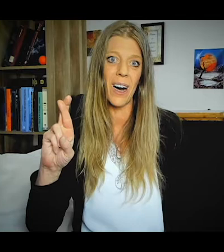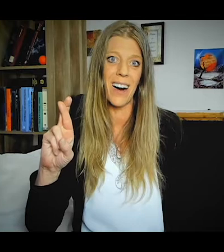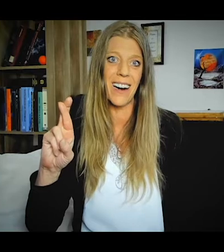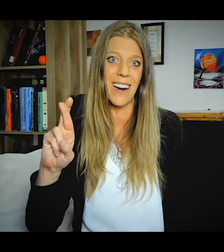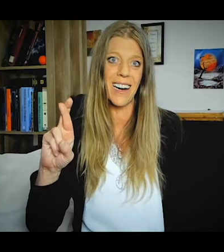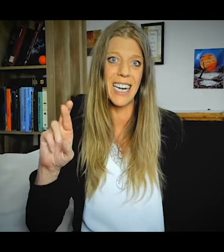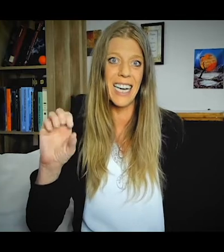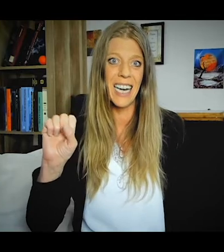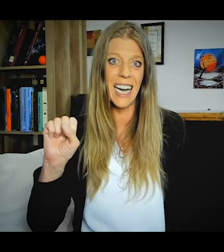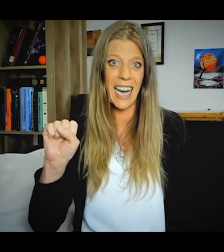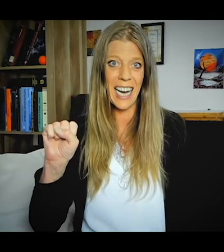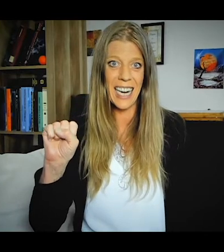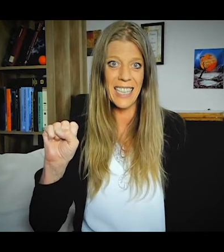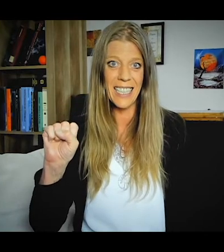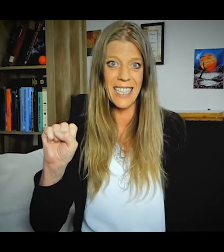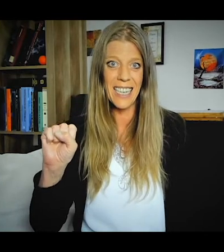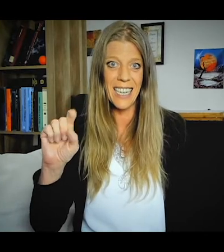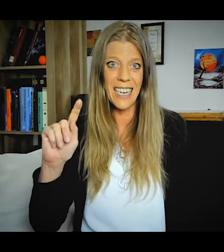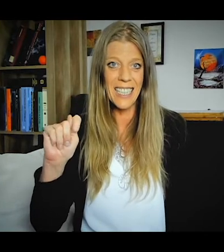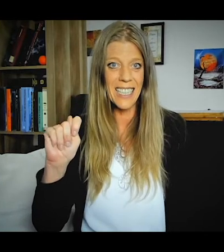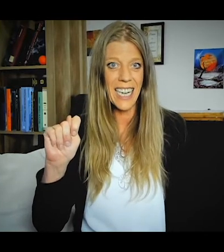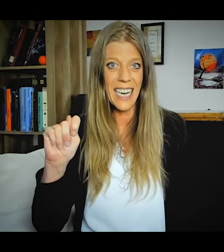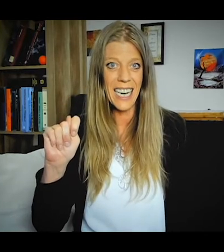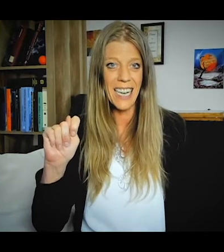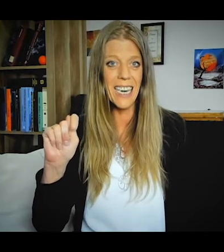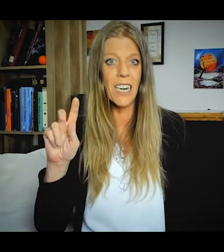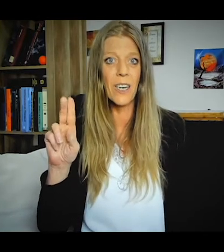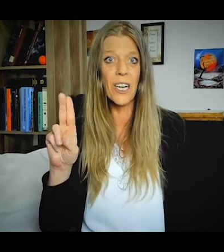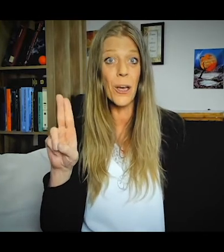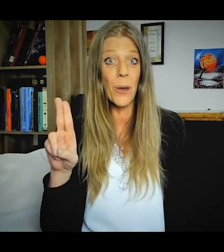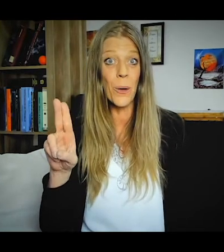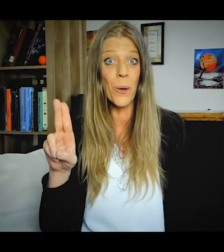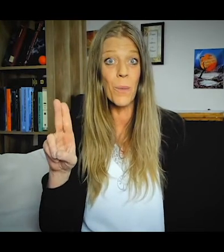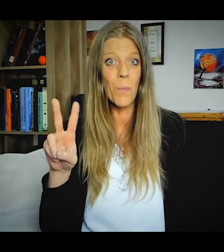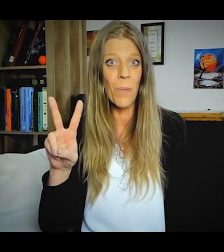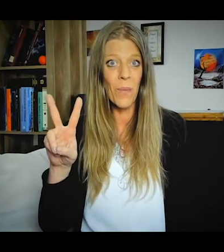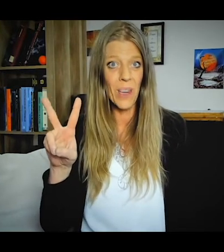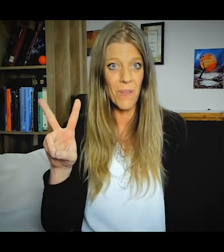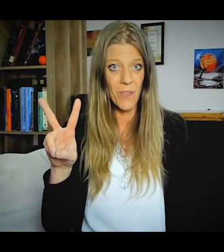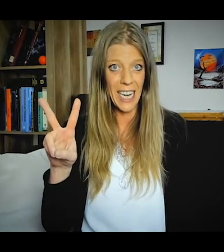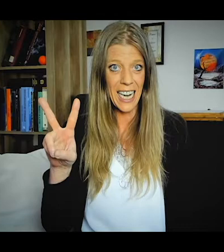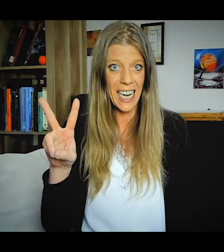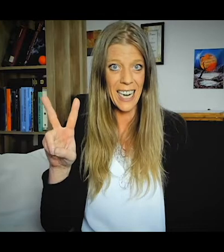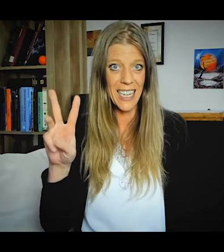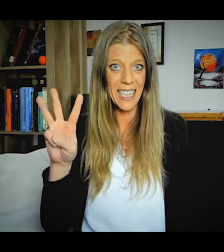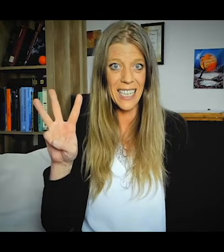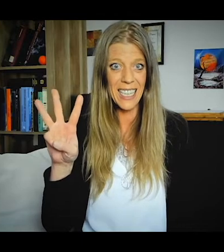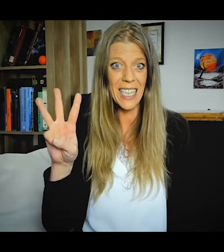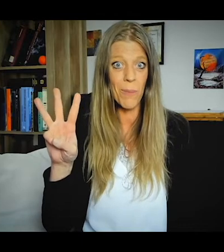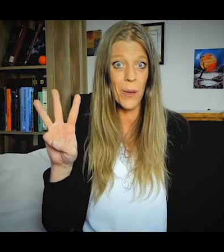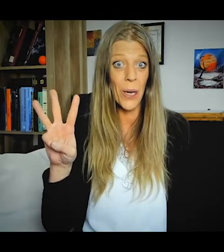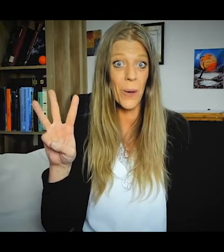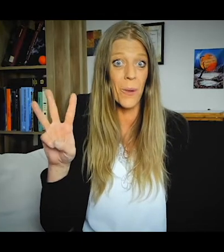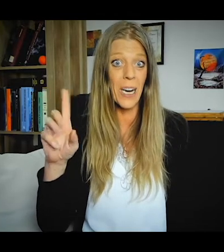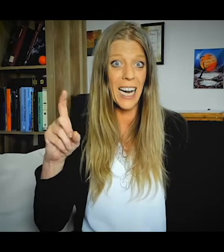R S T U V W